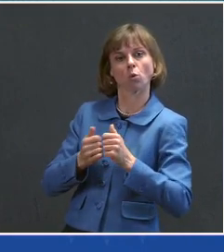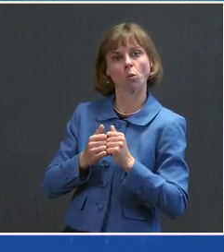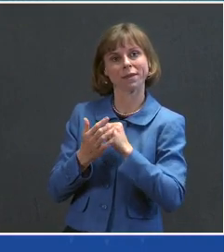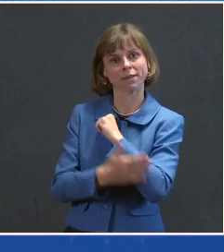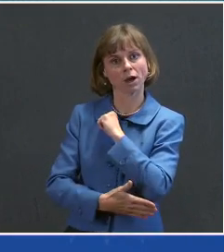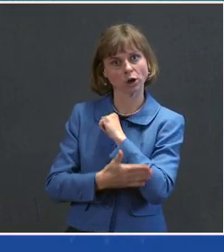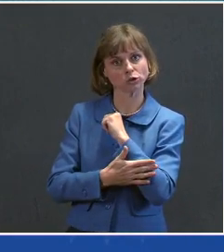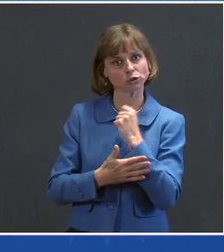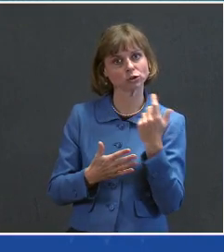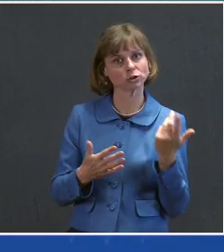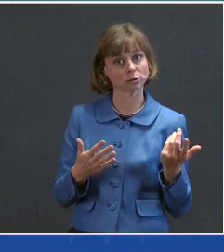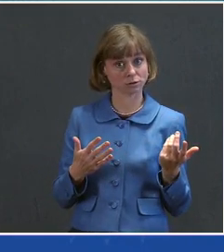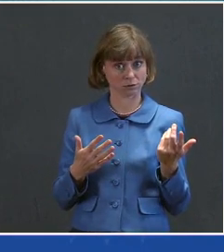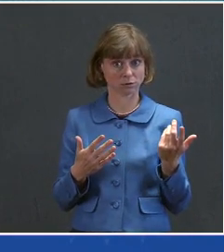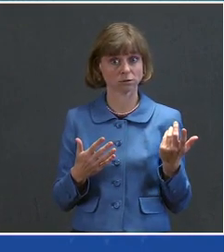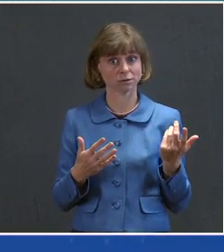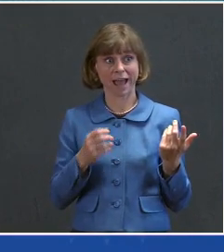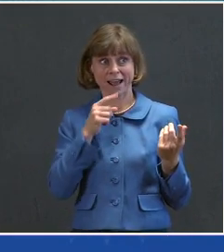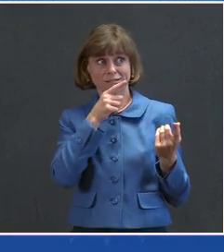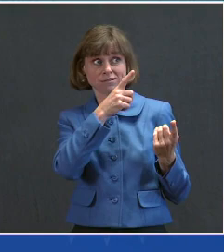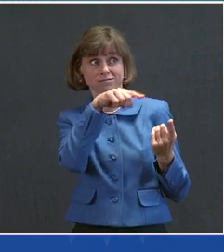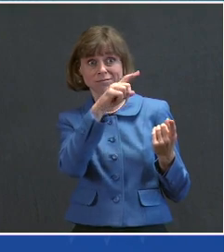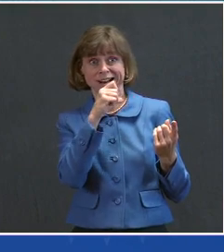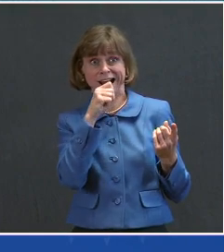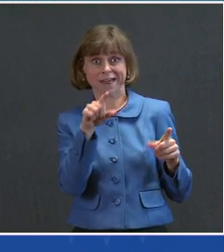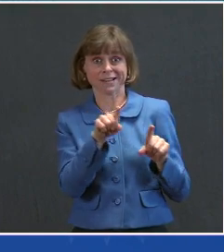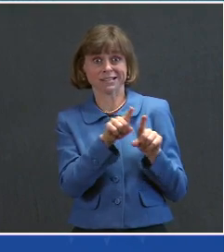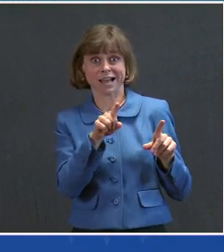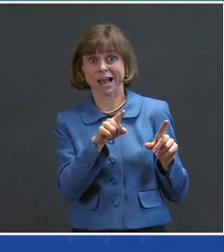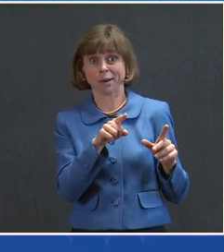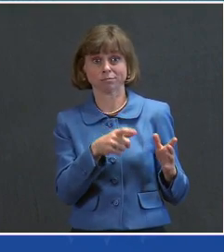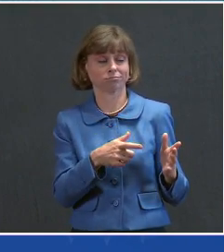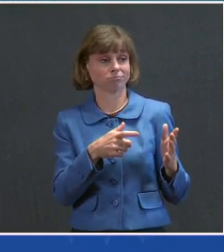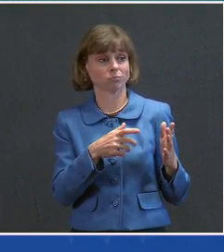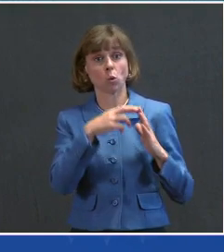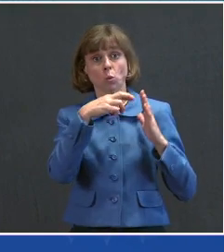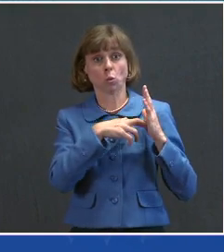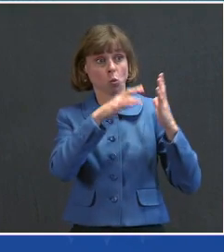at times, to the same standard the United States and a number of other countries would hold them to --